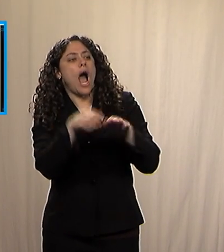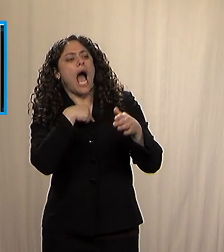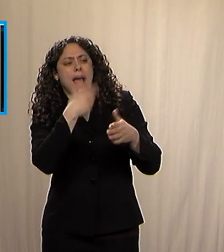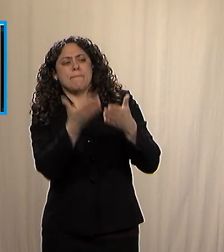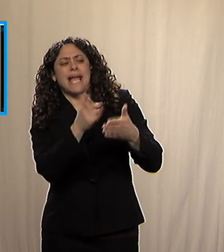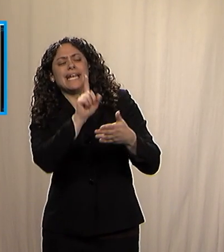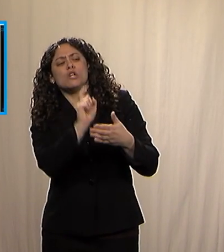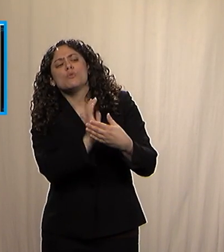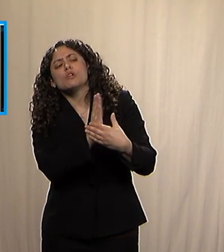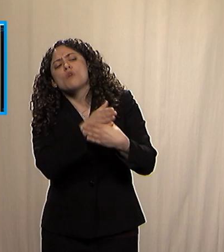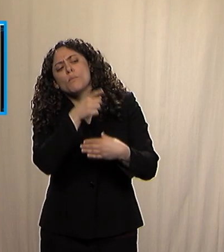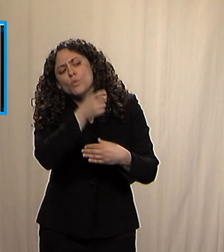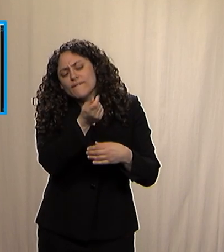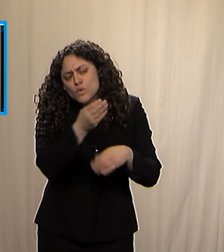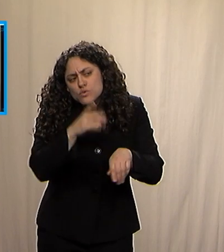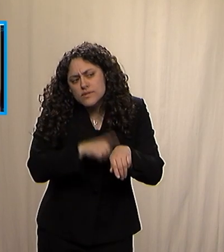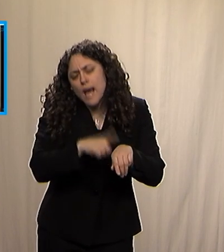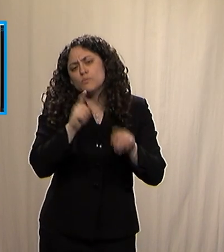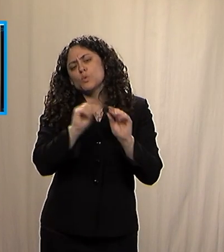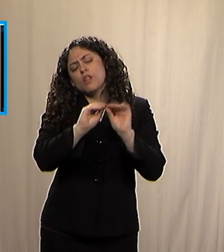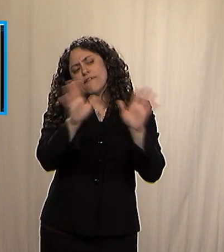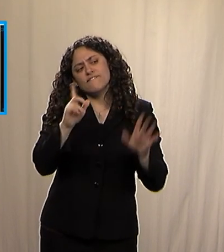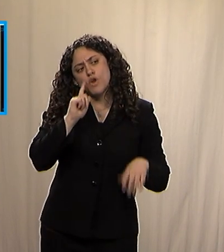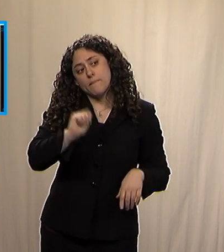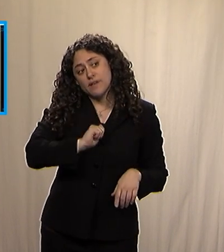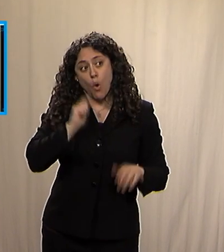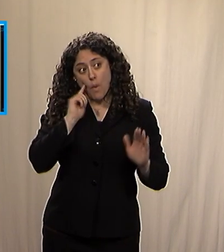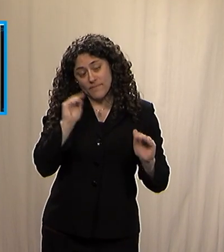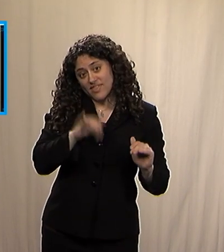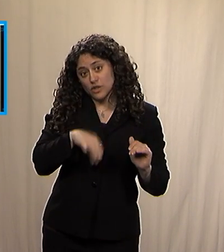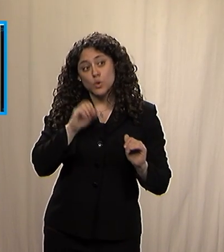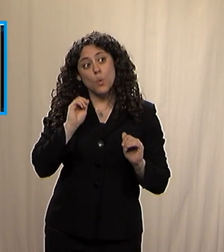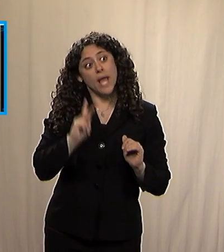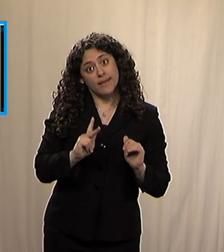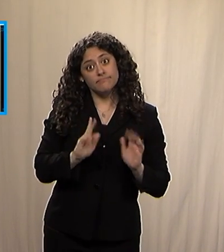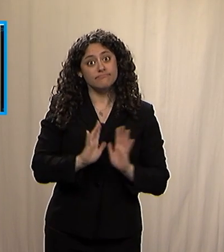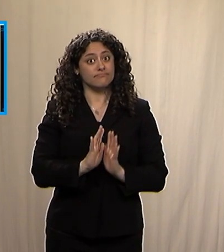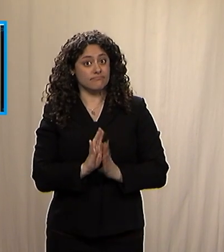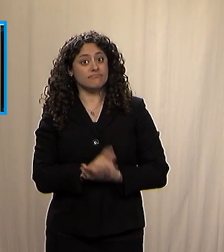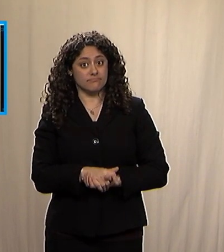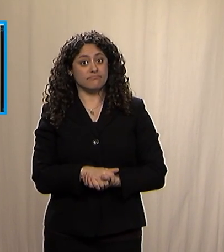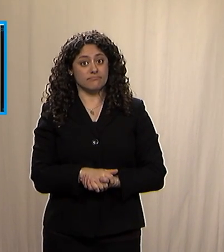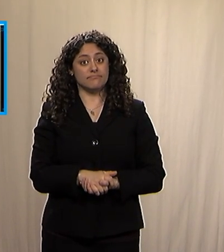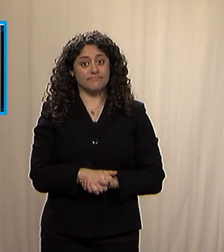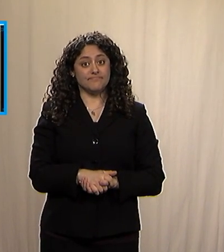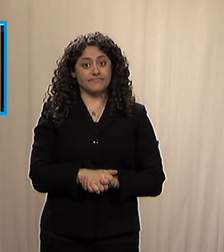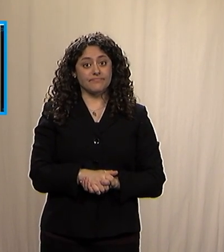just to clarify for myself, I hope that's okay."